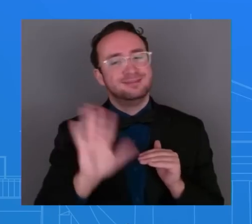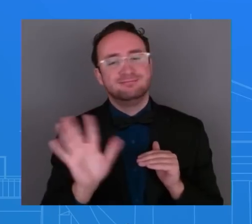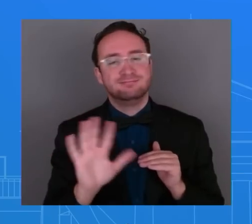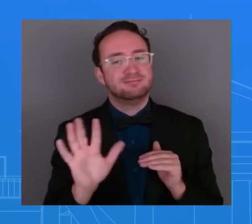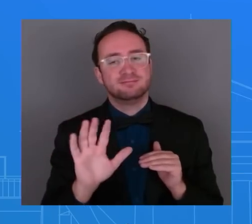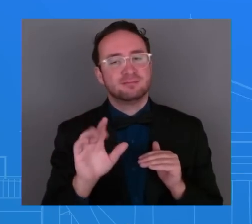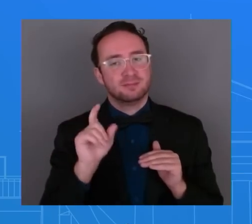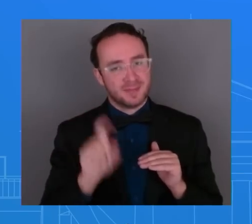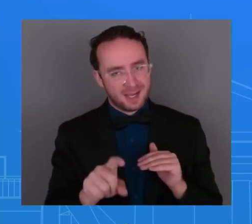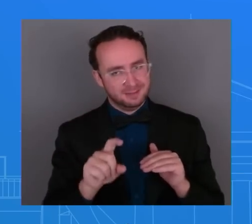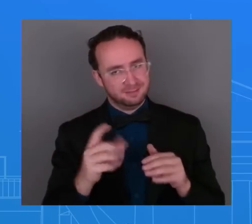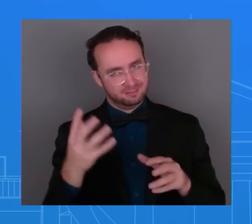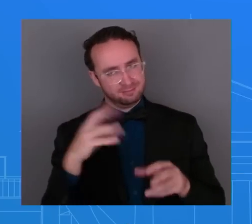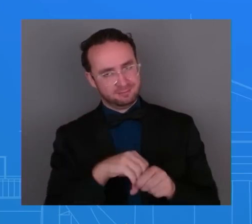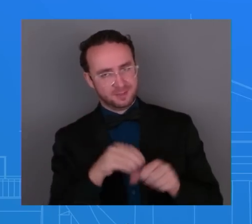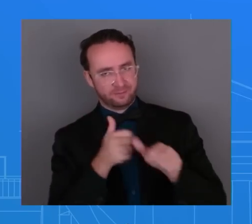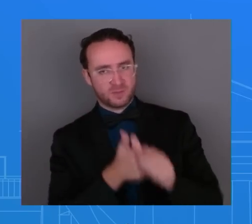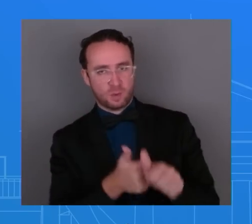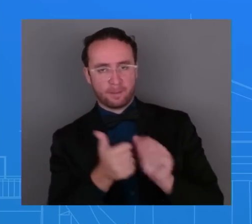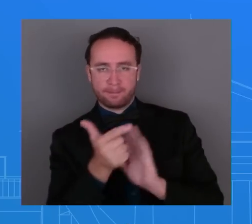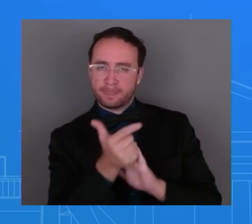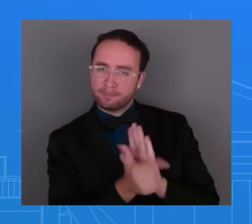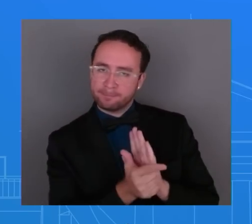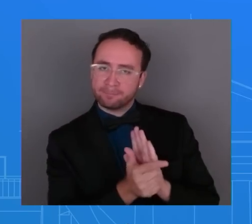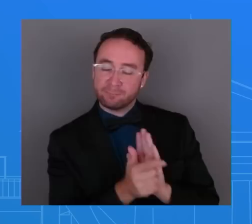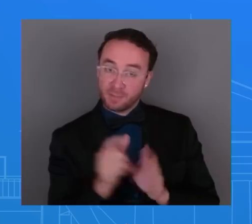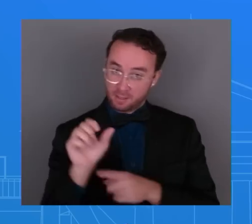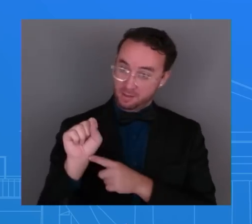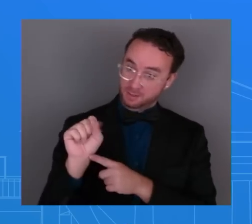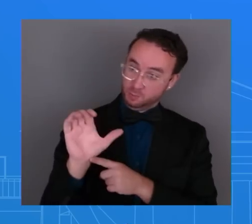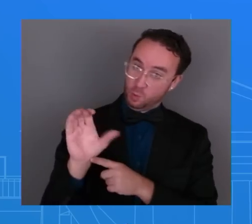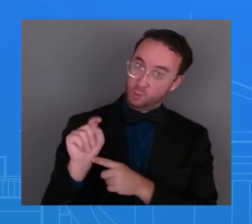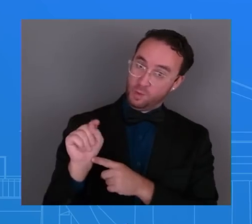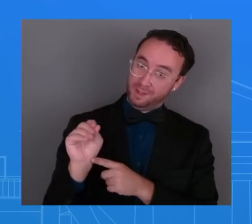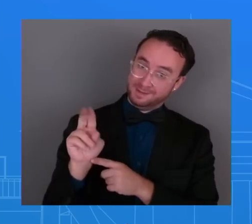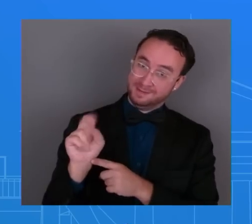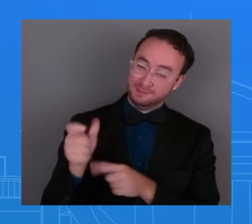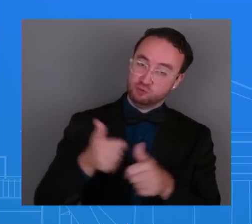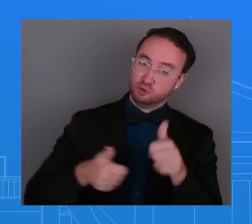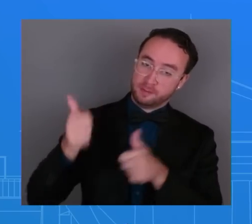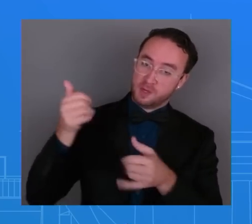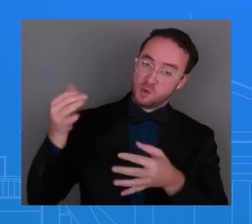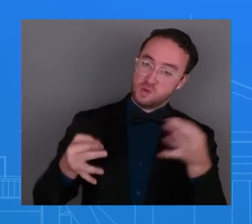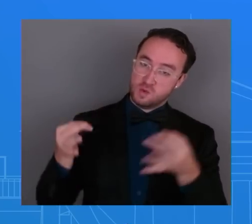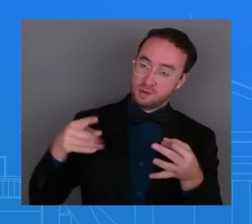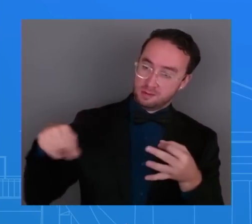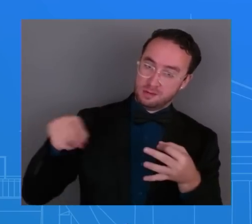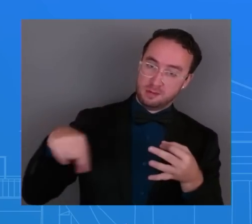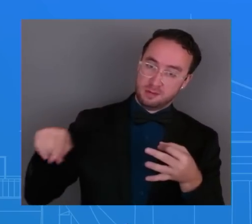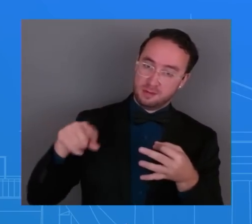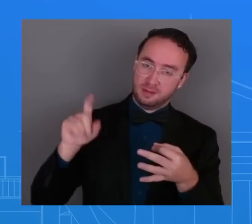And what we have seen -- what we have seen from the highest court in the land is not normal. You heard the president say that. It is not normal.